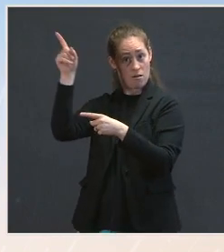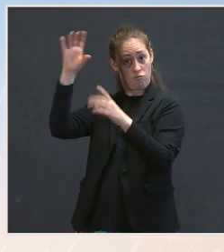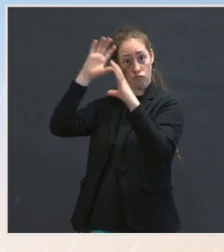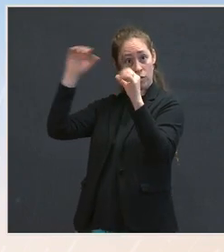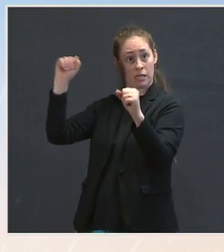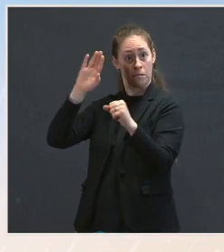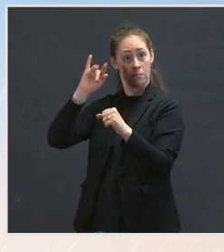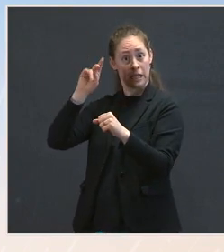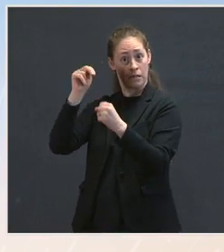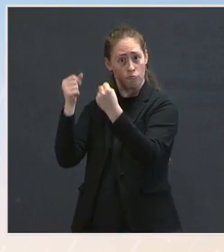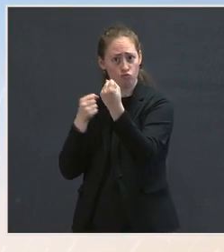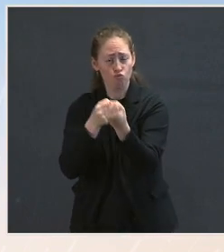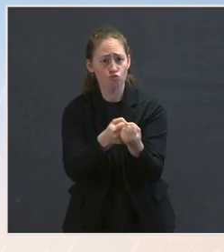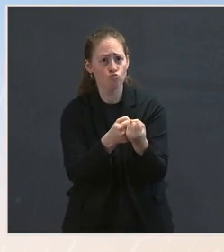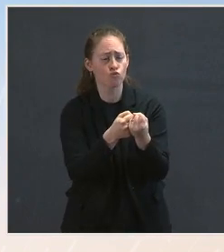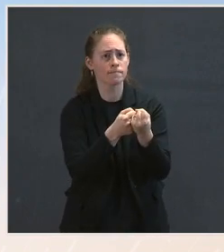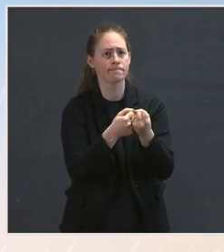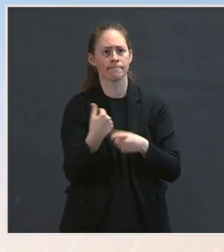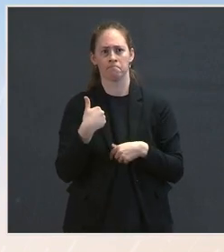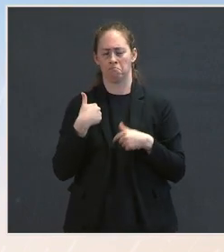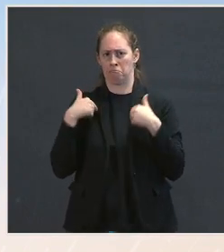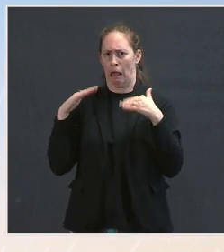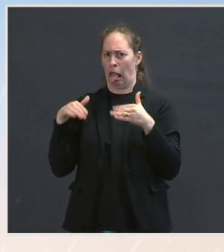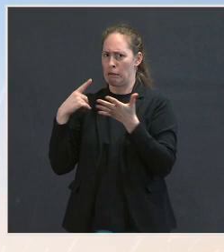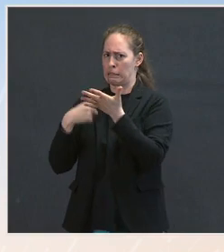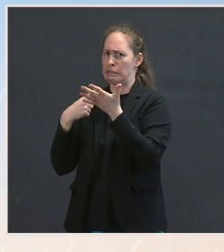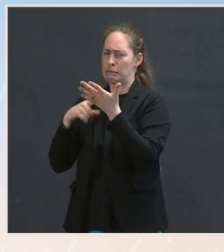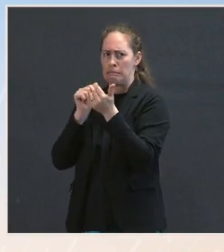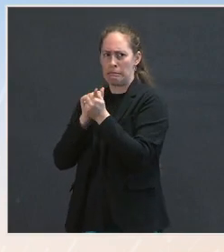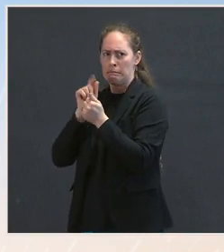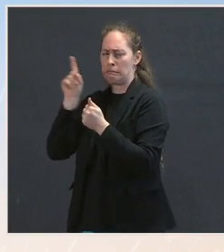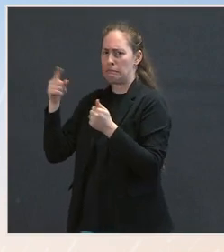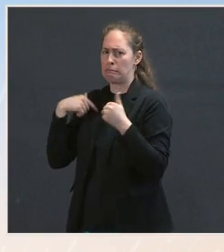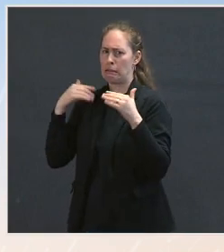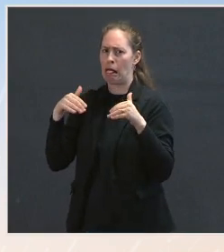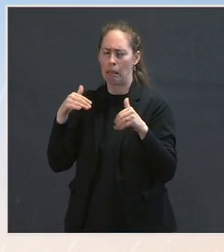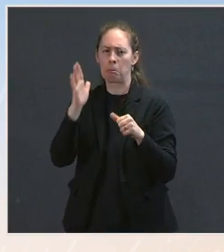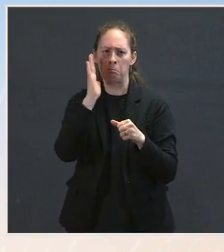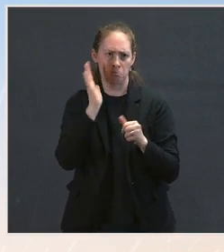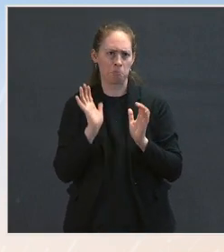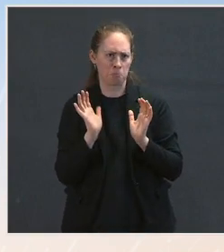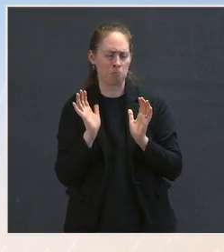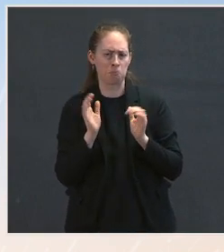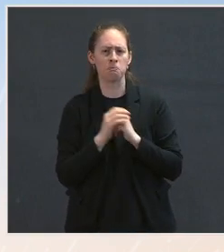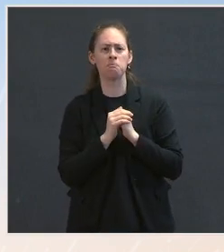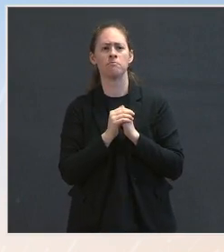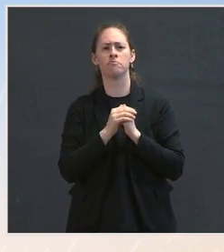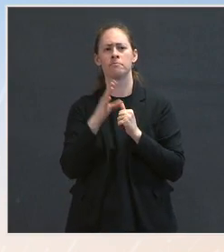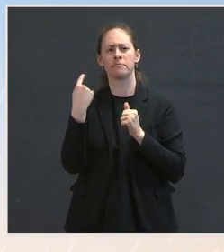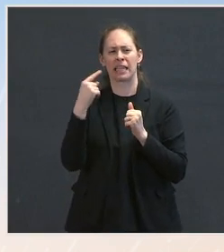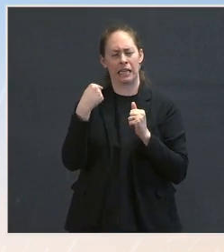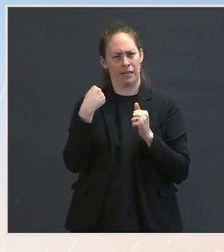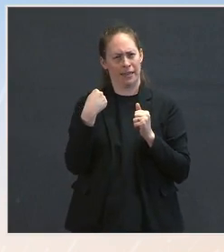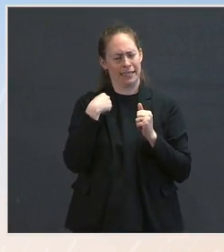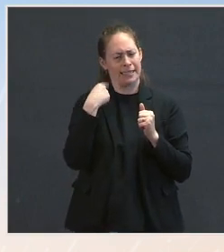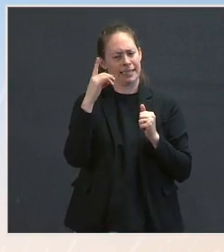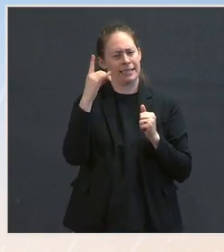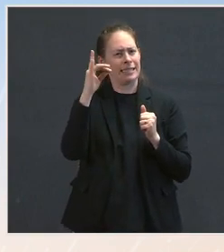about that proposal by Congresswoman Jayapal. We have, I should note -- I think someone asked this the other day -- we have had cameras.